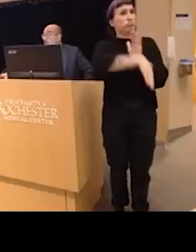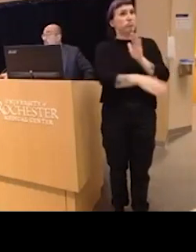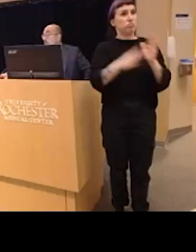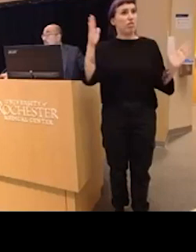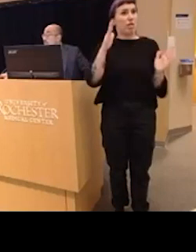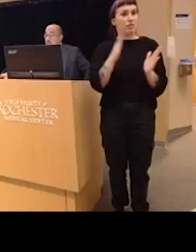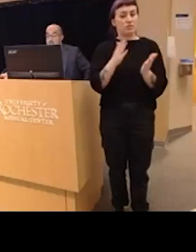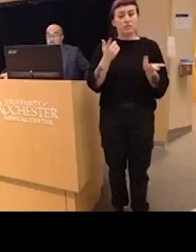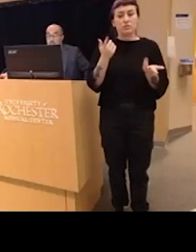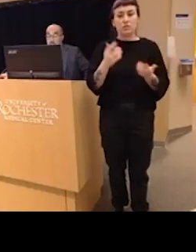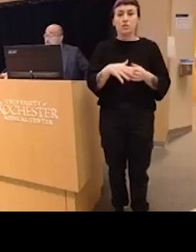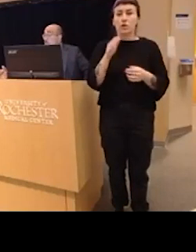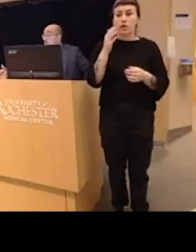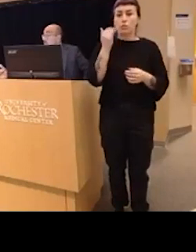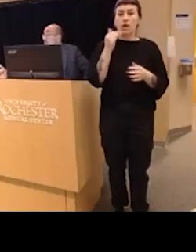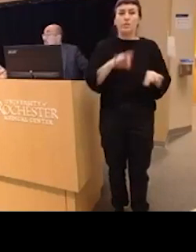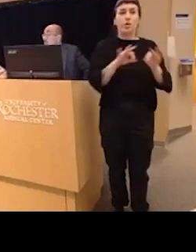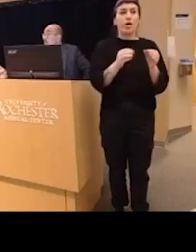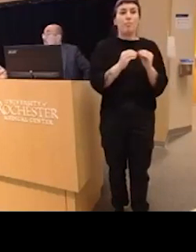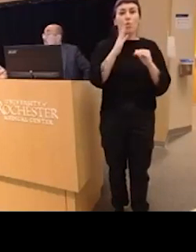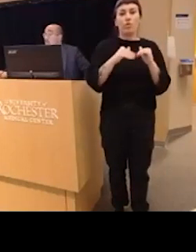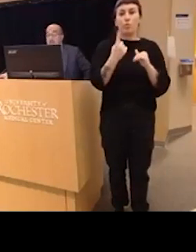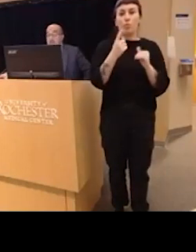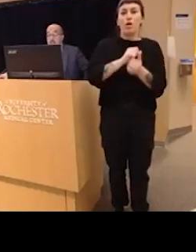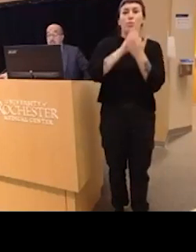more than one tool in your toolbox just to take just in order to take good care you know of your